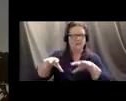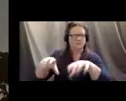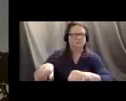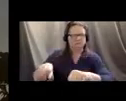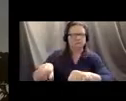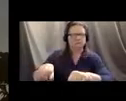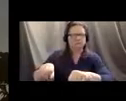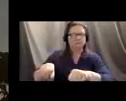on.